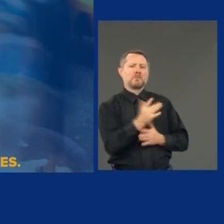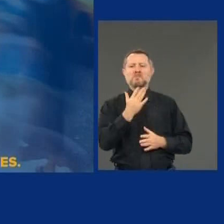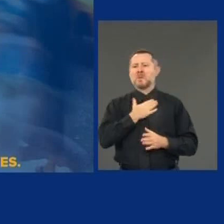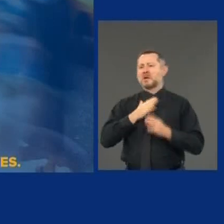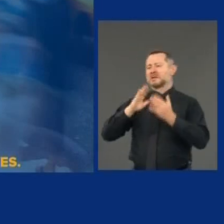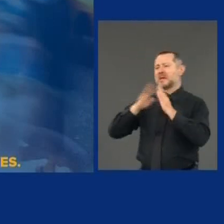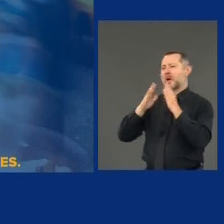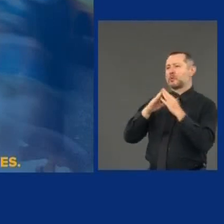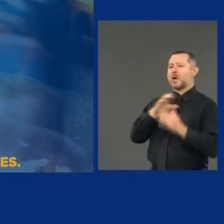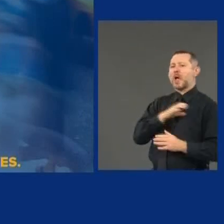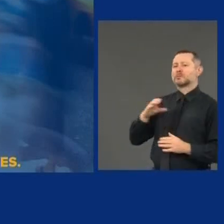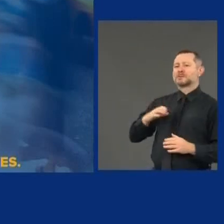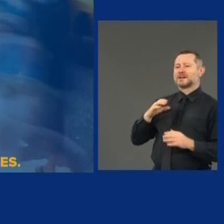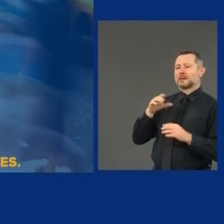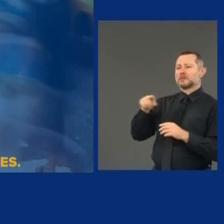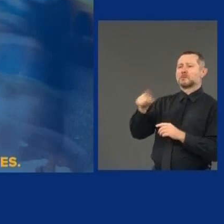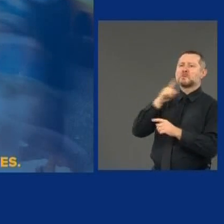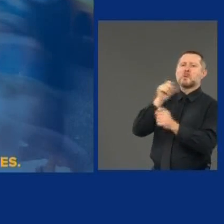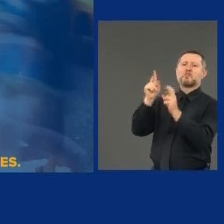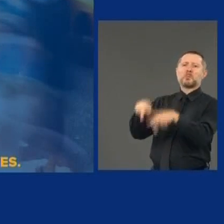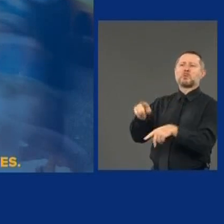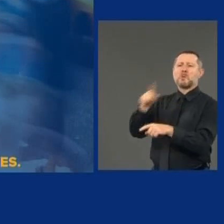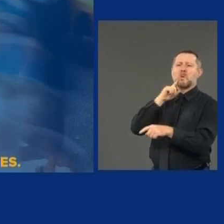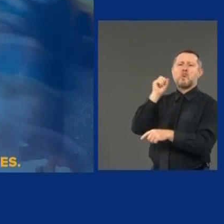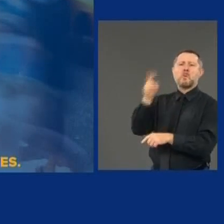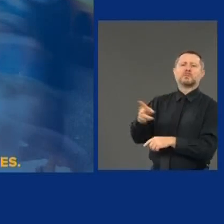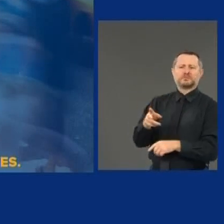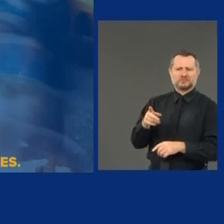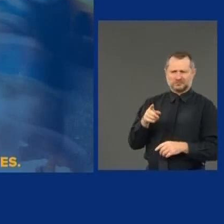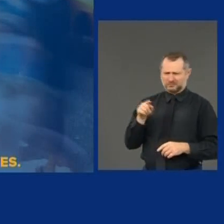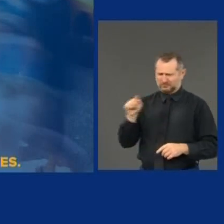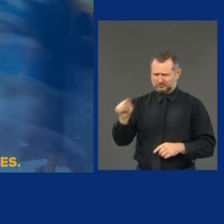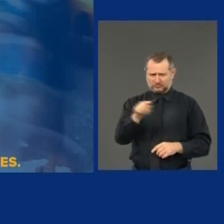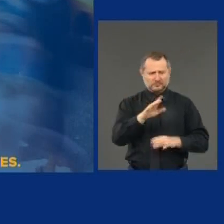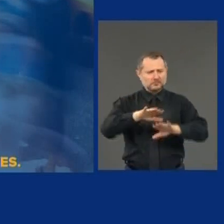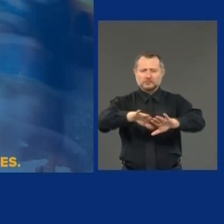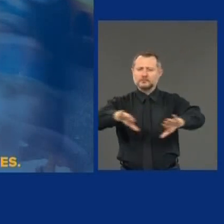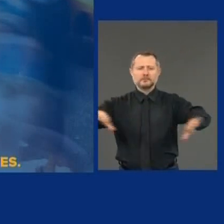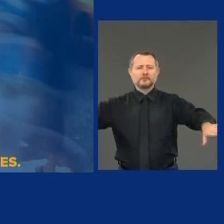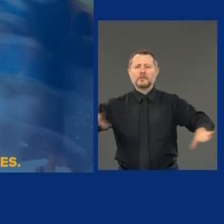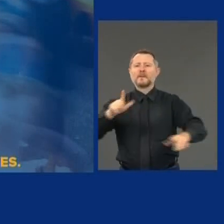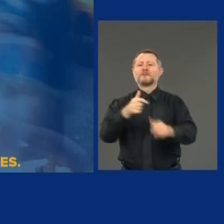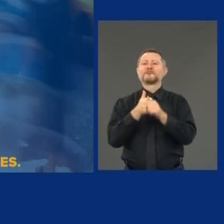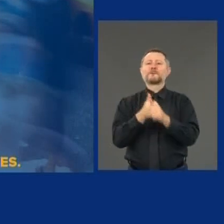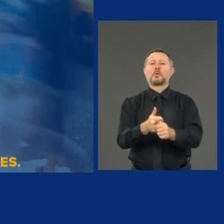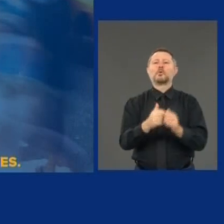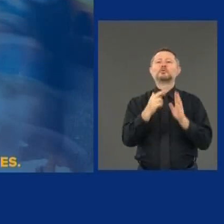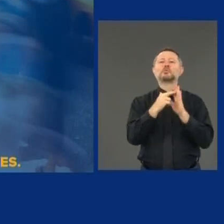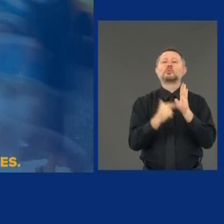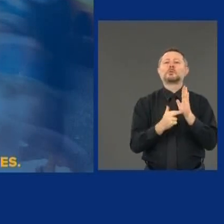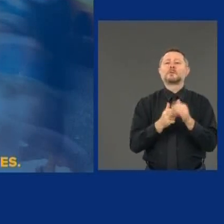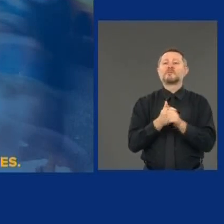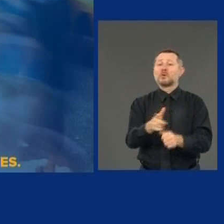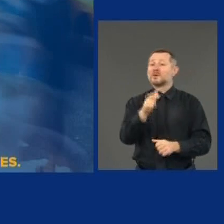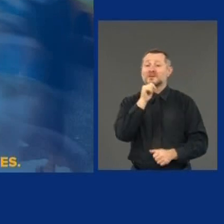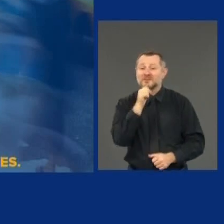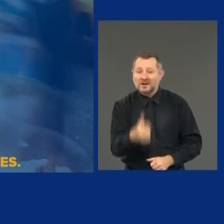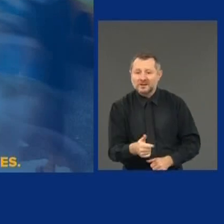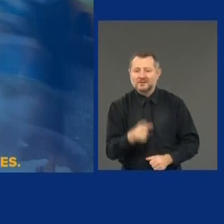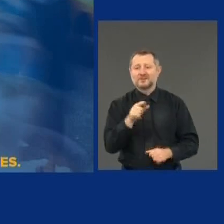MY TOWN COUNCILMAN SAID THIS WOULD BE OKAY. THAT DOESN'T COUNT, YOU KNOW. FOLLOW THE RULES.